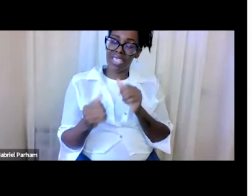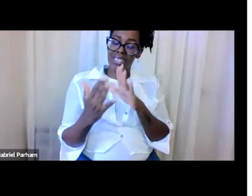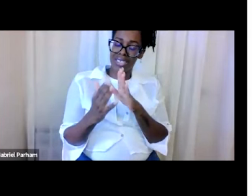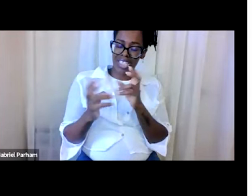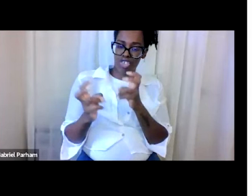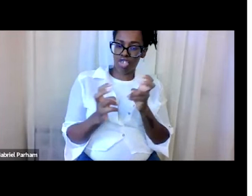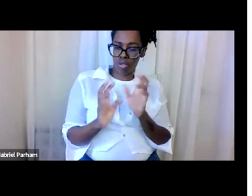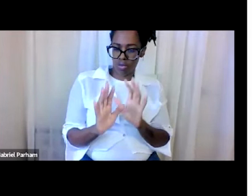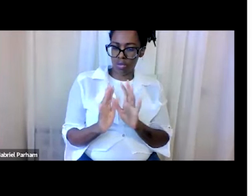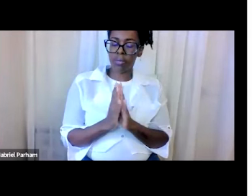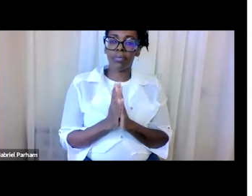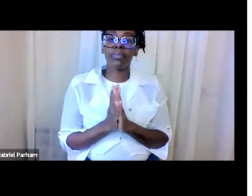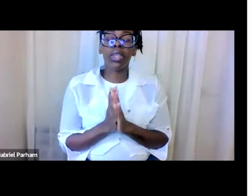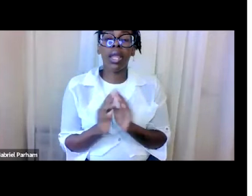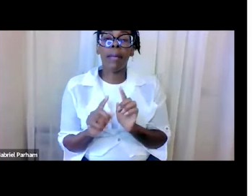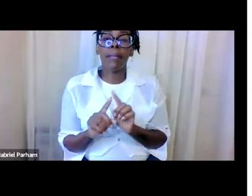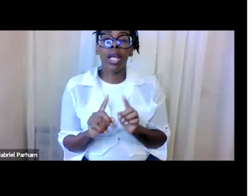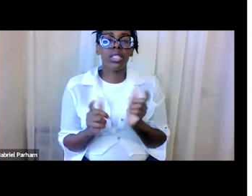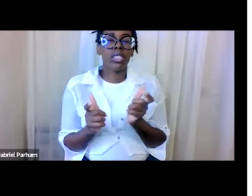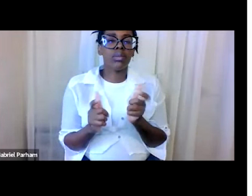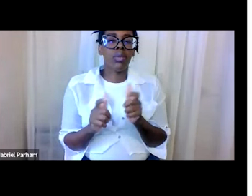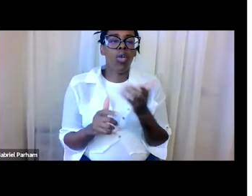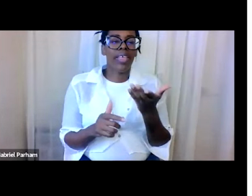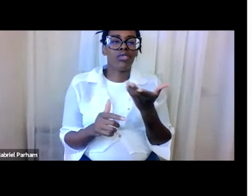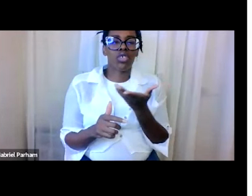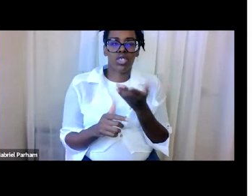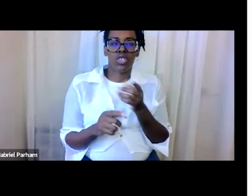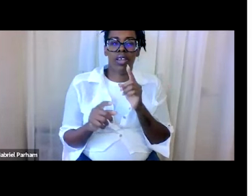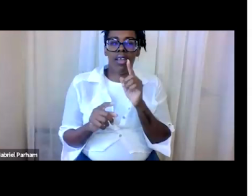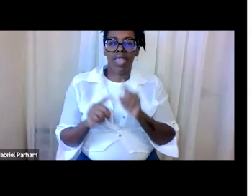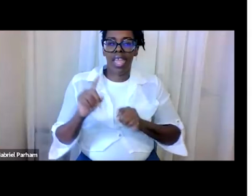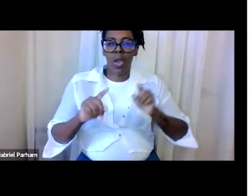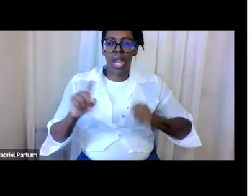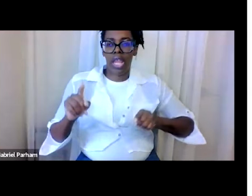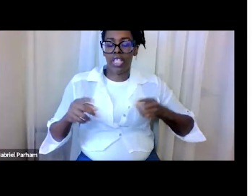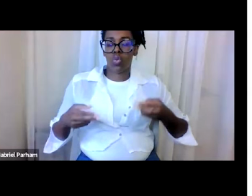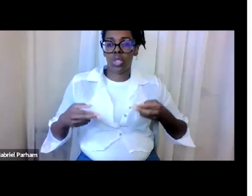So now I'm gonna do just a kind of small introduction to the various resources that are present